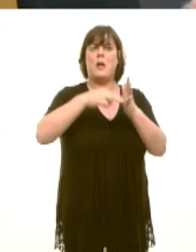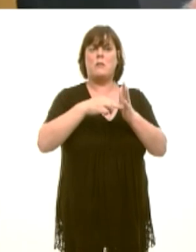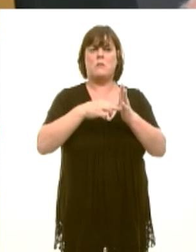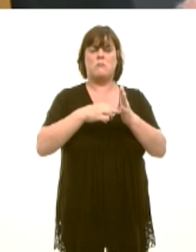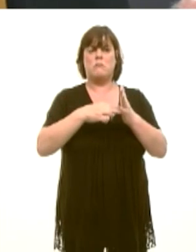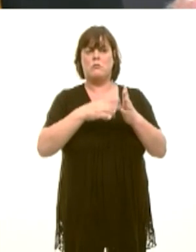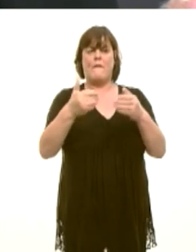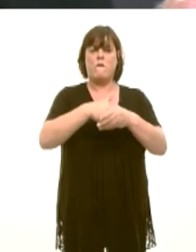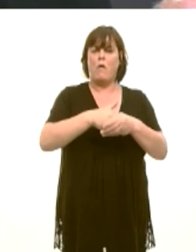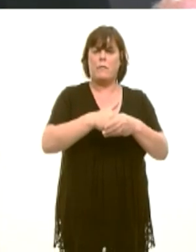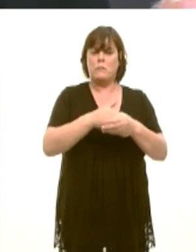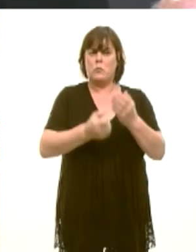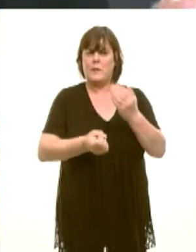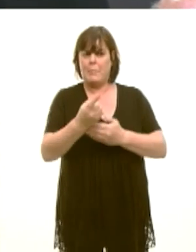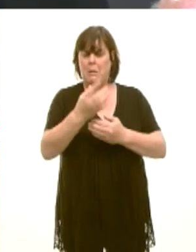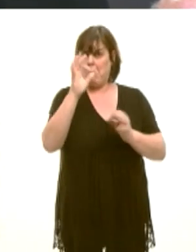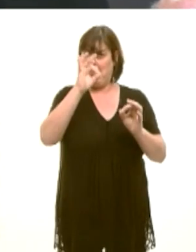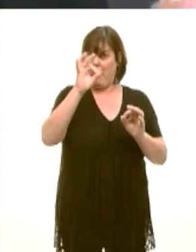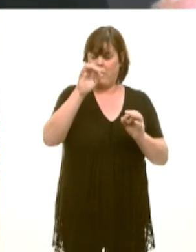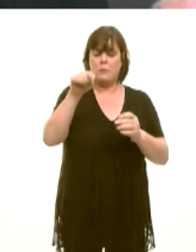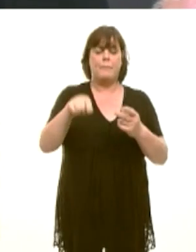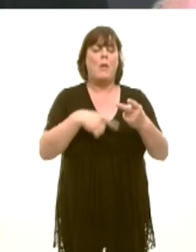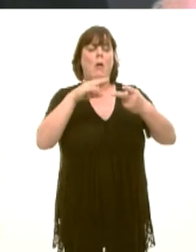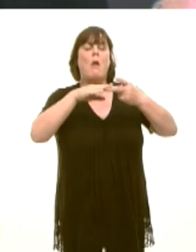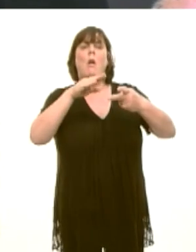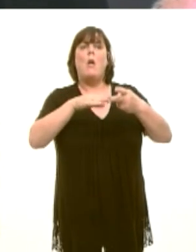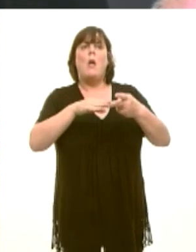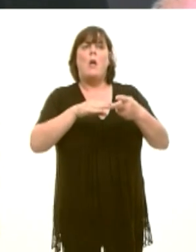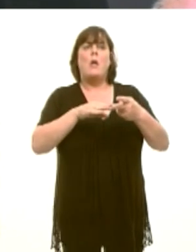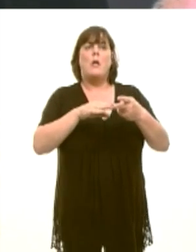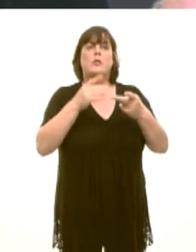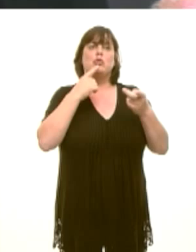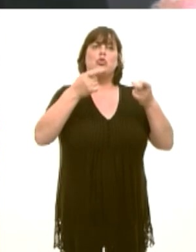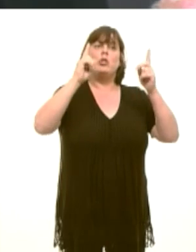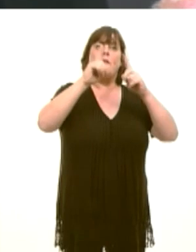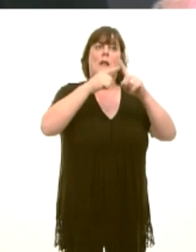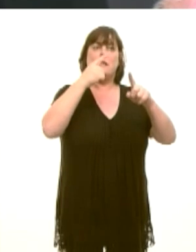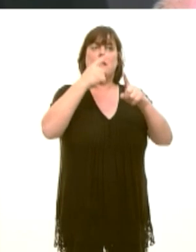update on what has happened since the suspension of the chief executive, Trevor Purt. Heís